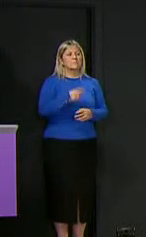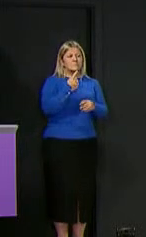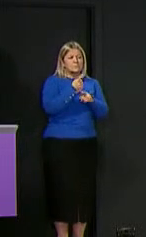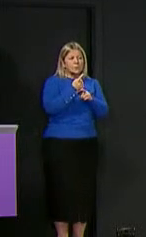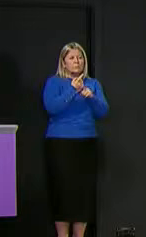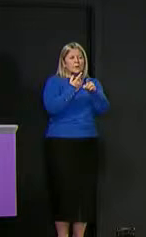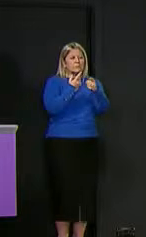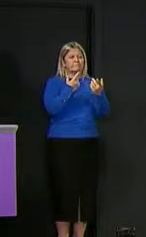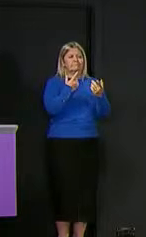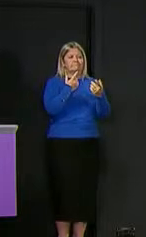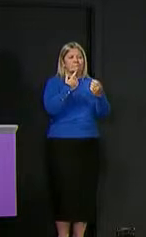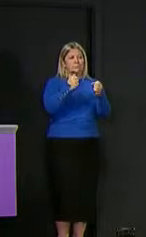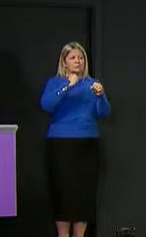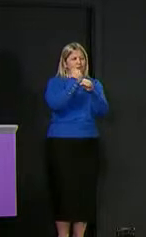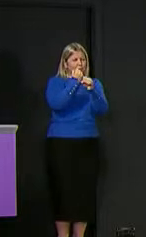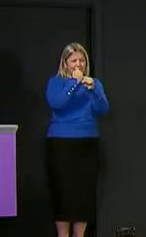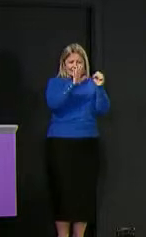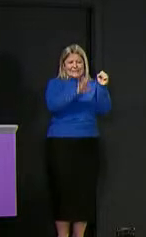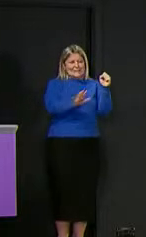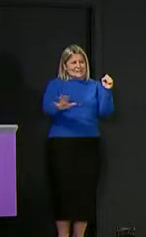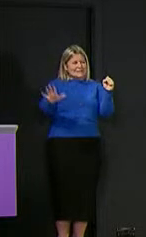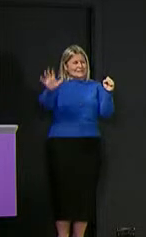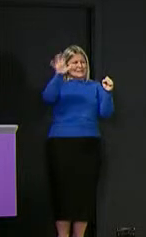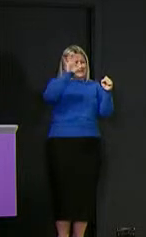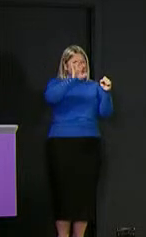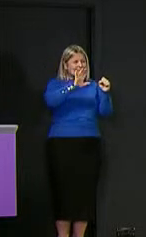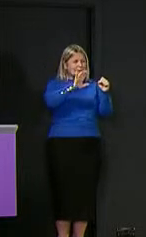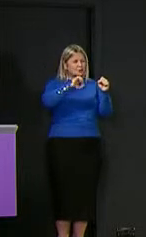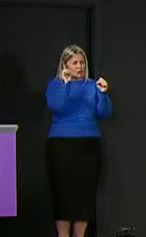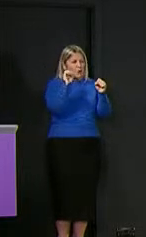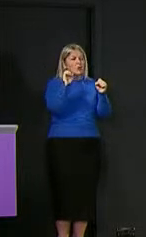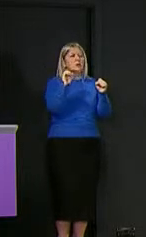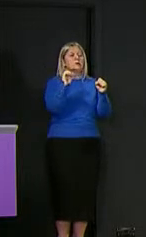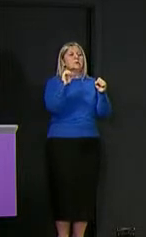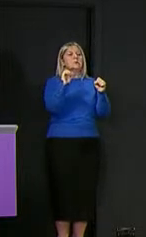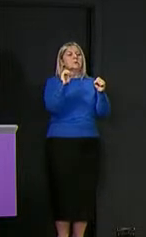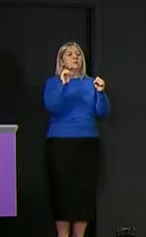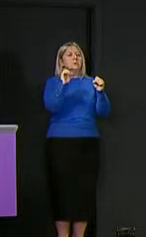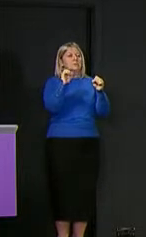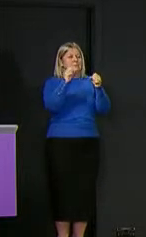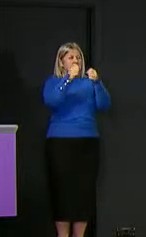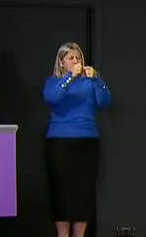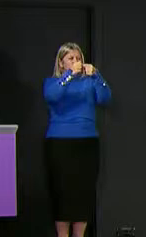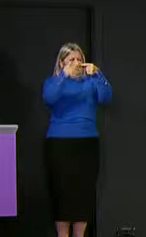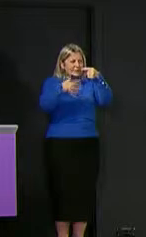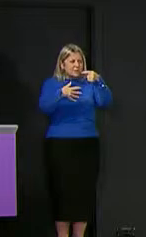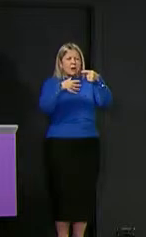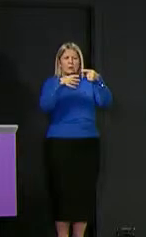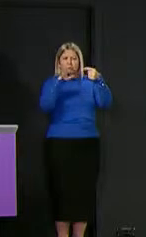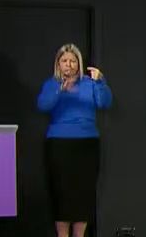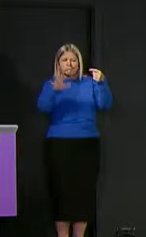some hotspots we're seeing in the local breakdown of more than 100 cases per 100,000 population